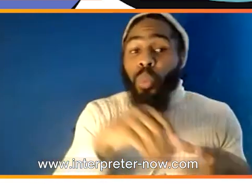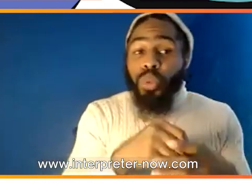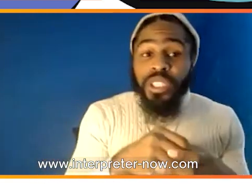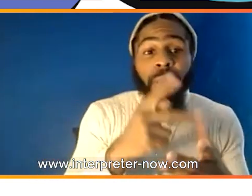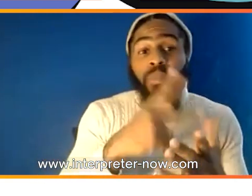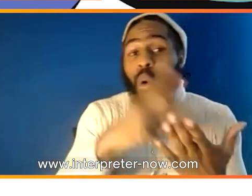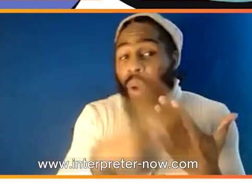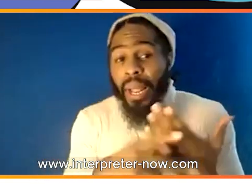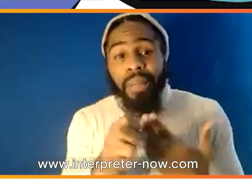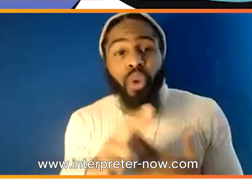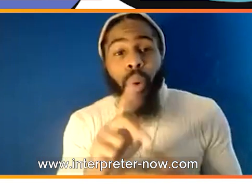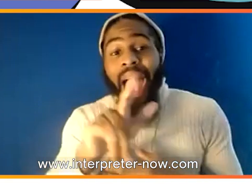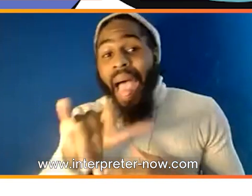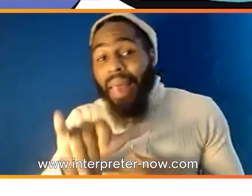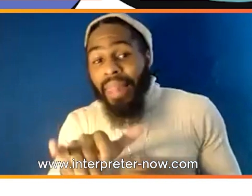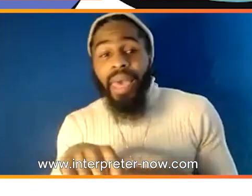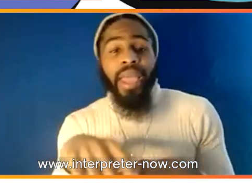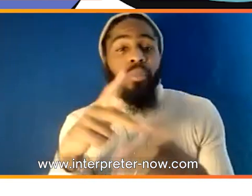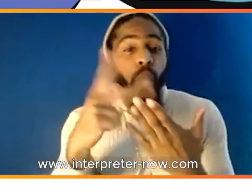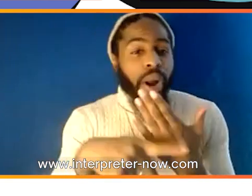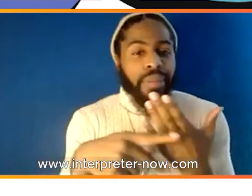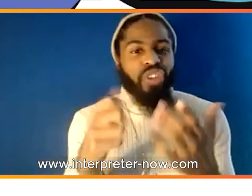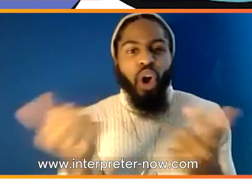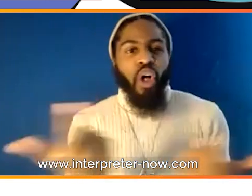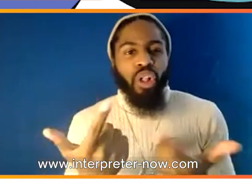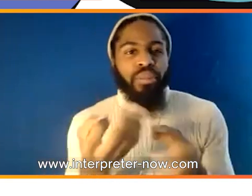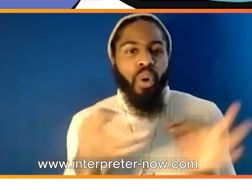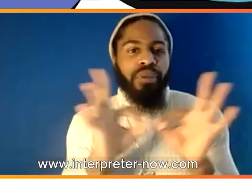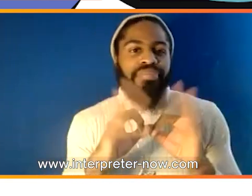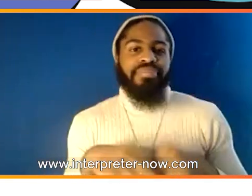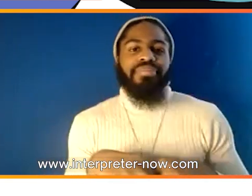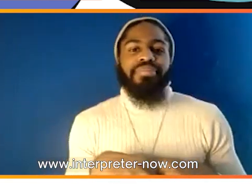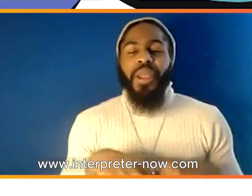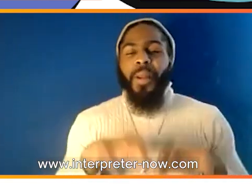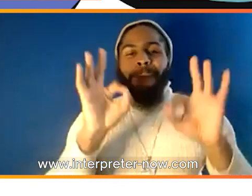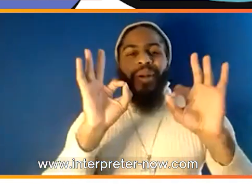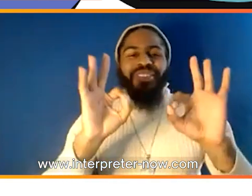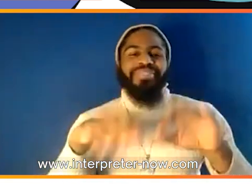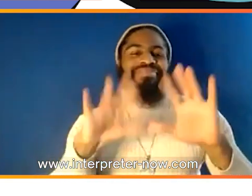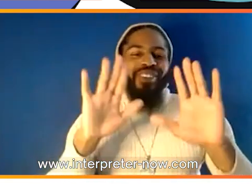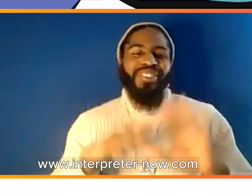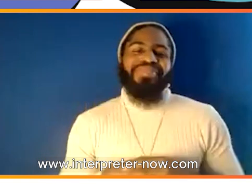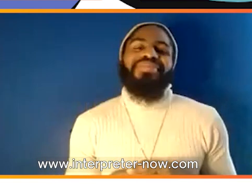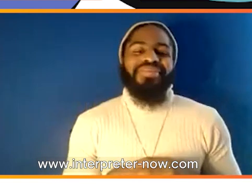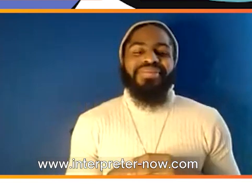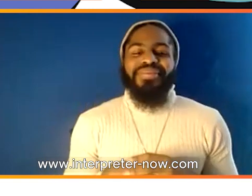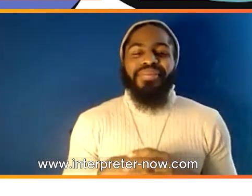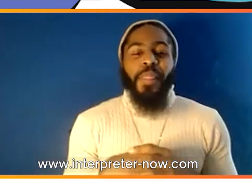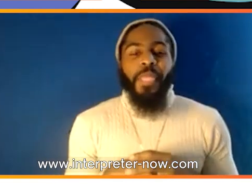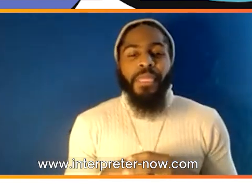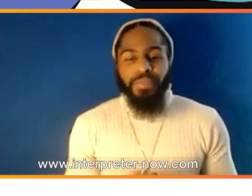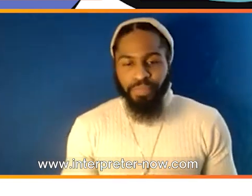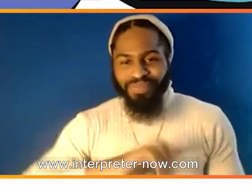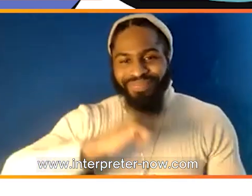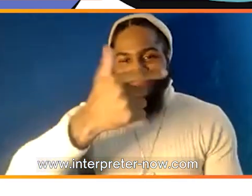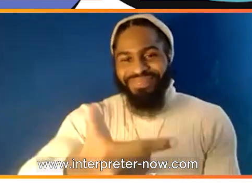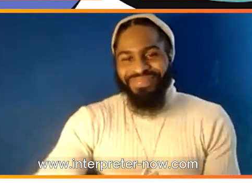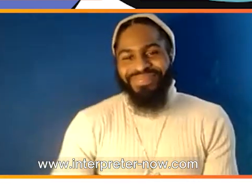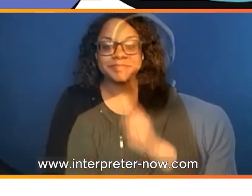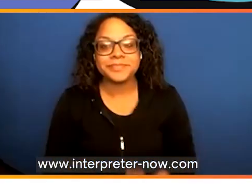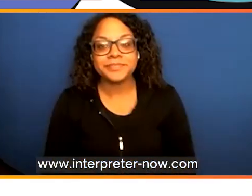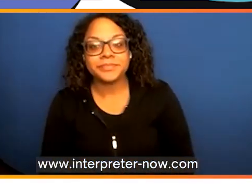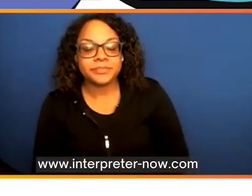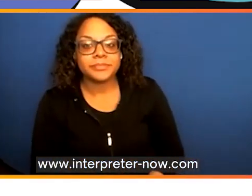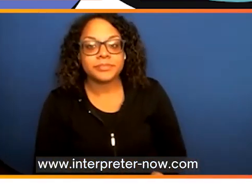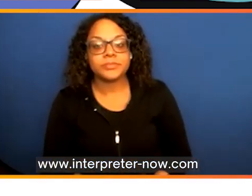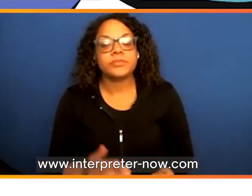Yeah, awesome. So how do you approach programming? You had a bingo card at AWS.